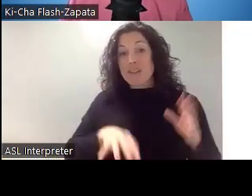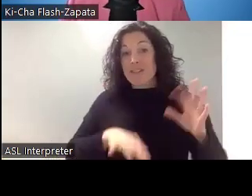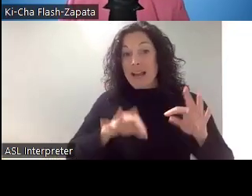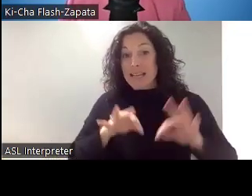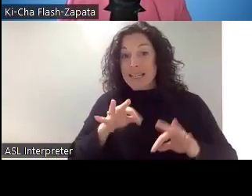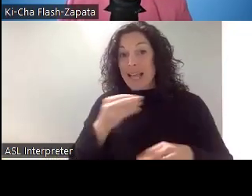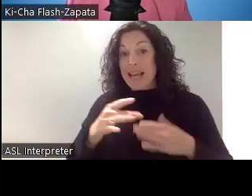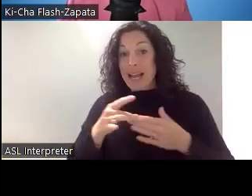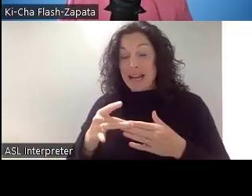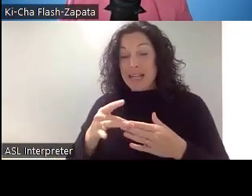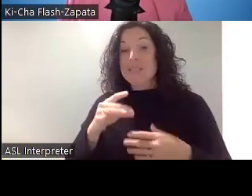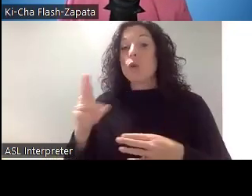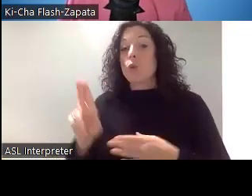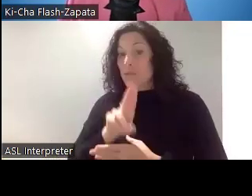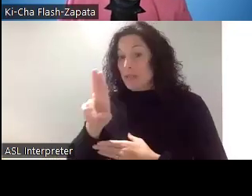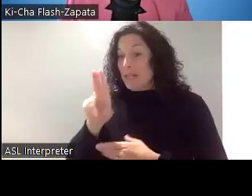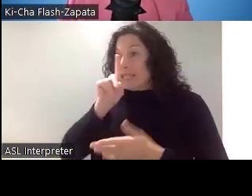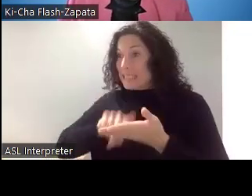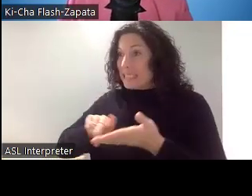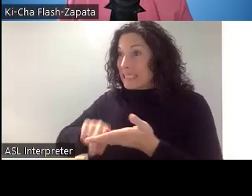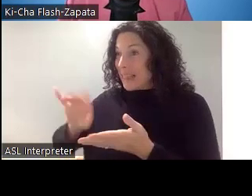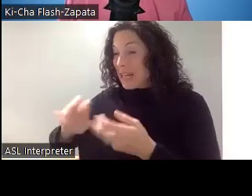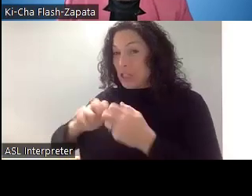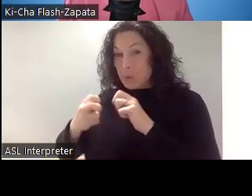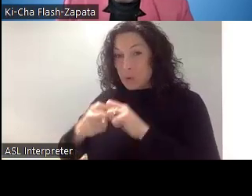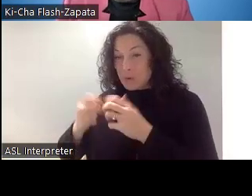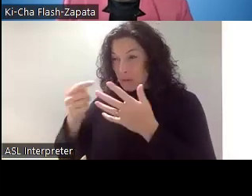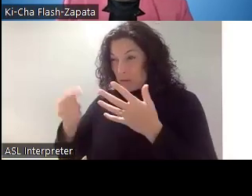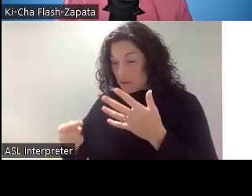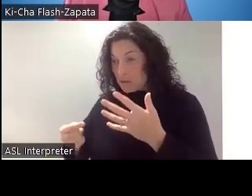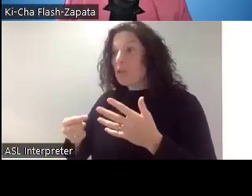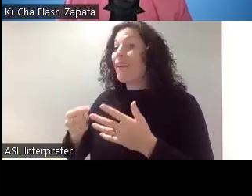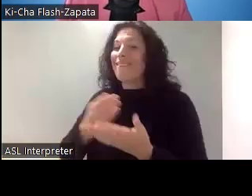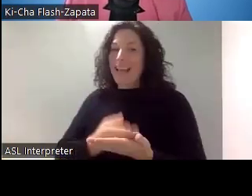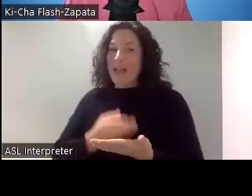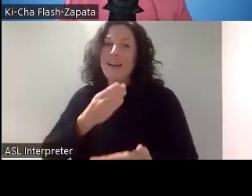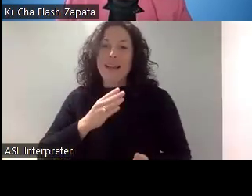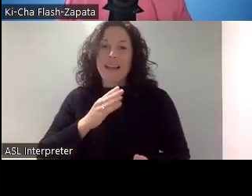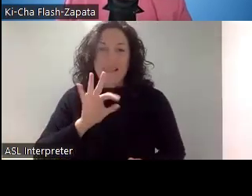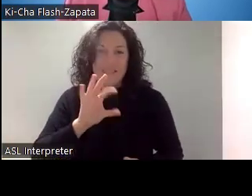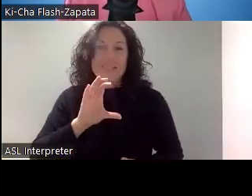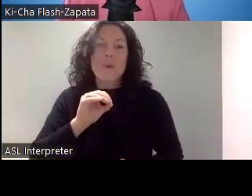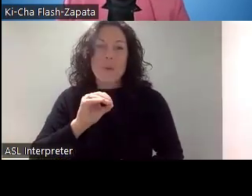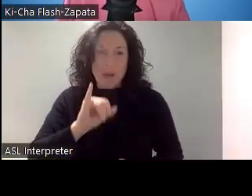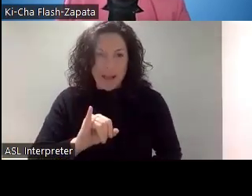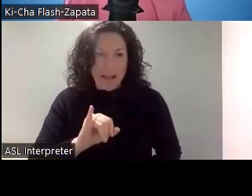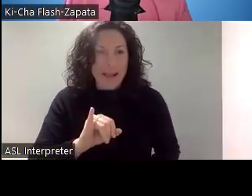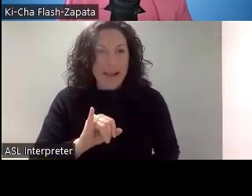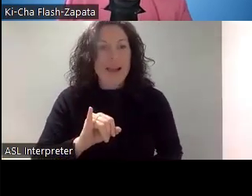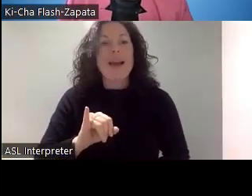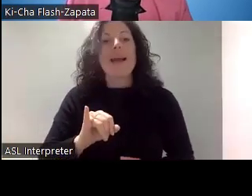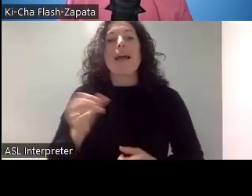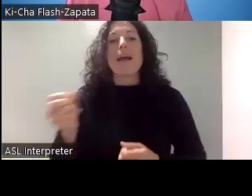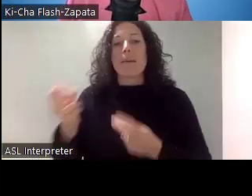the university investigated the issues, validated the FCOIs, conducted a retrospective FCOI review